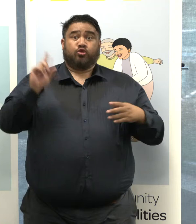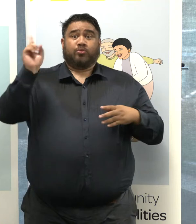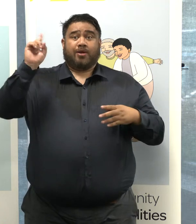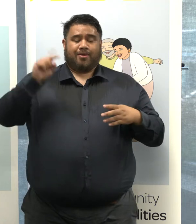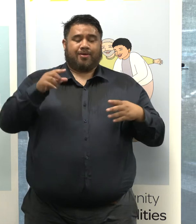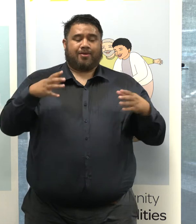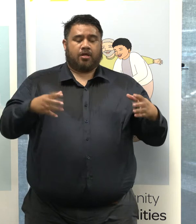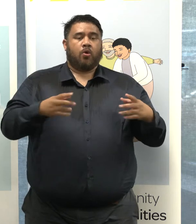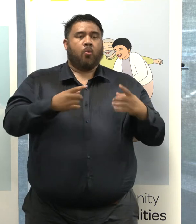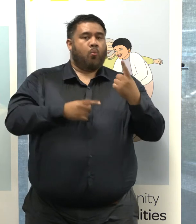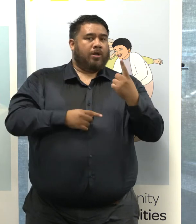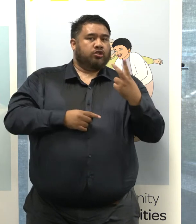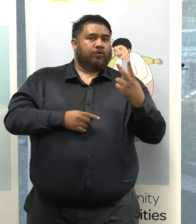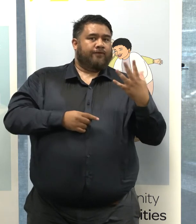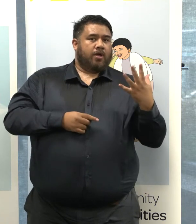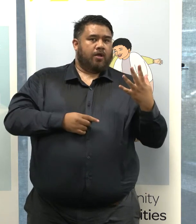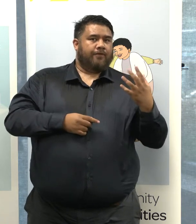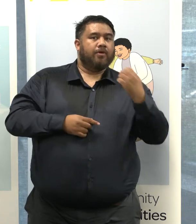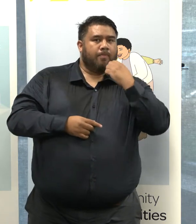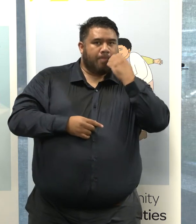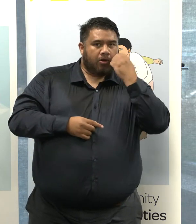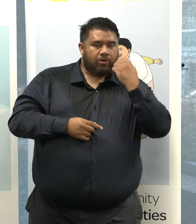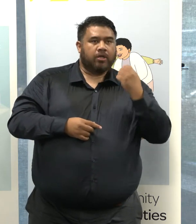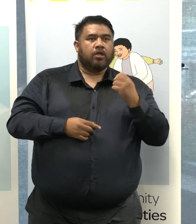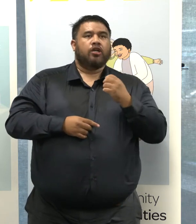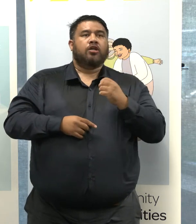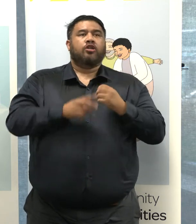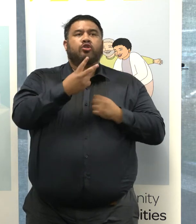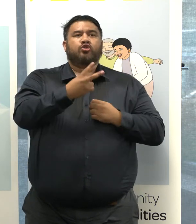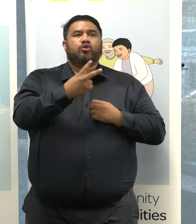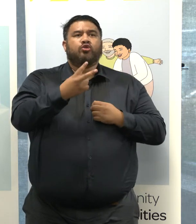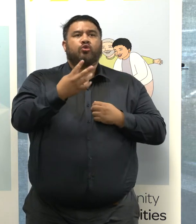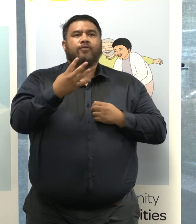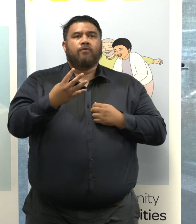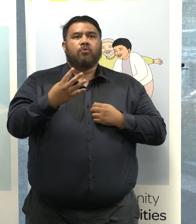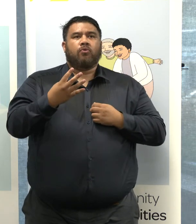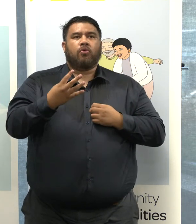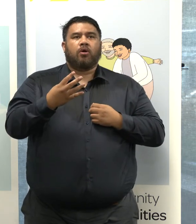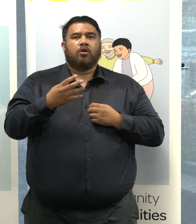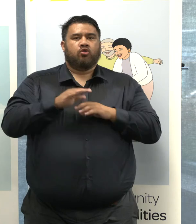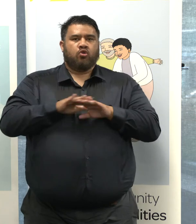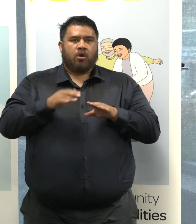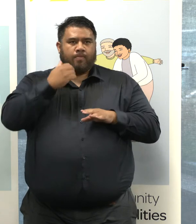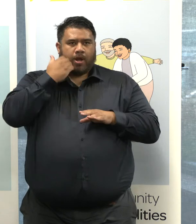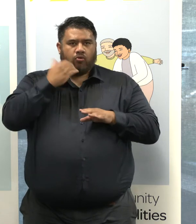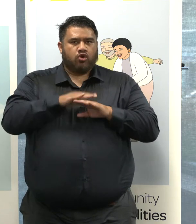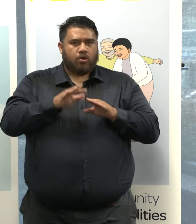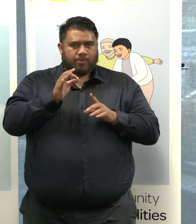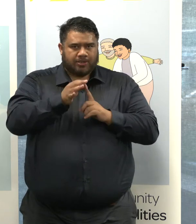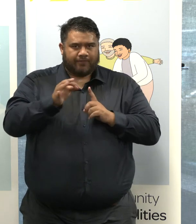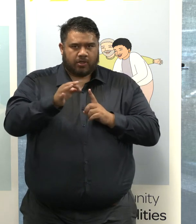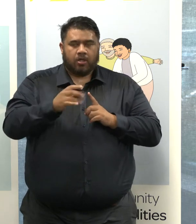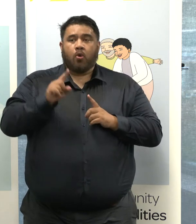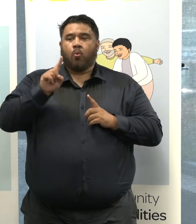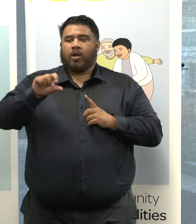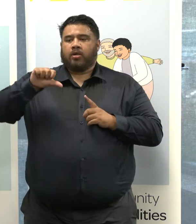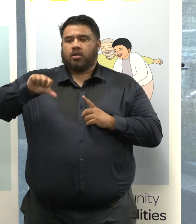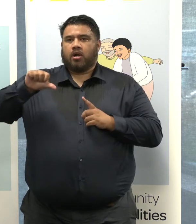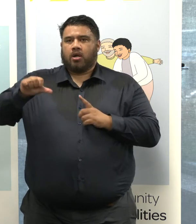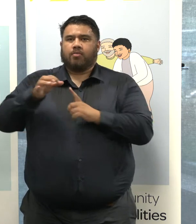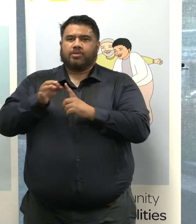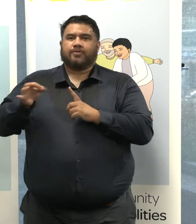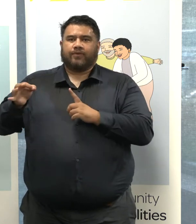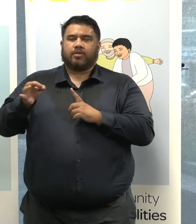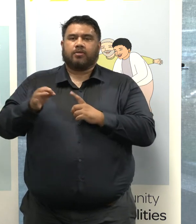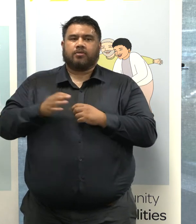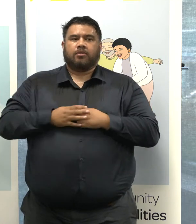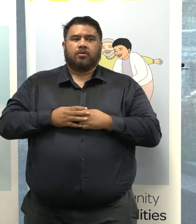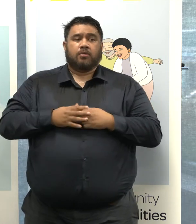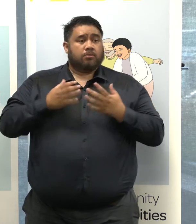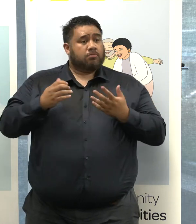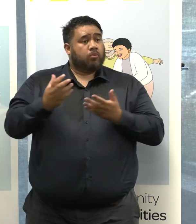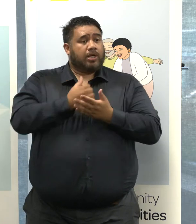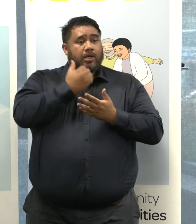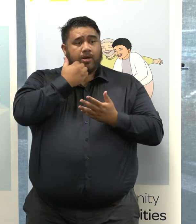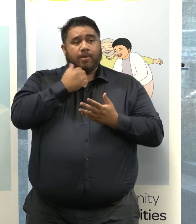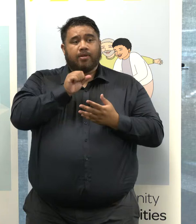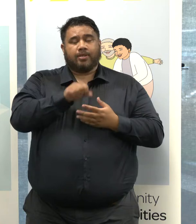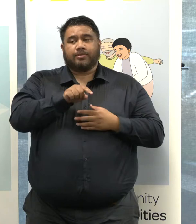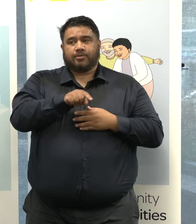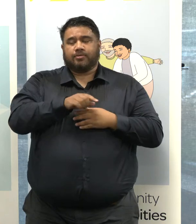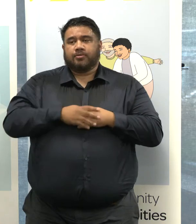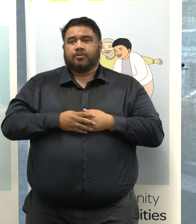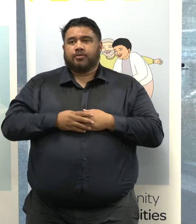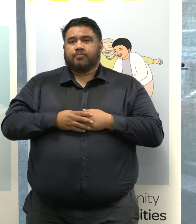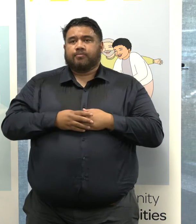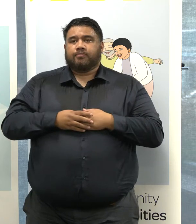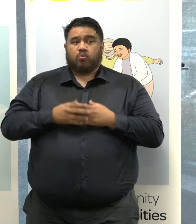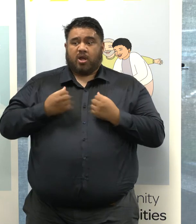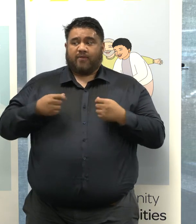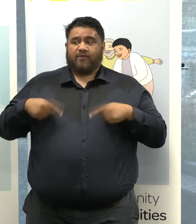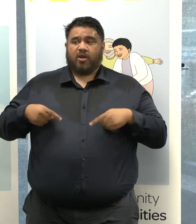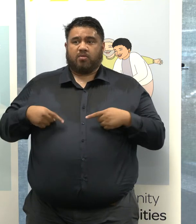In the Northern Region, of the